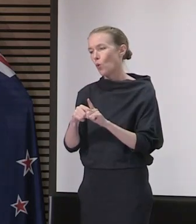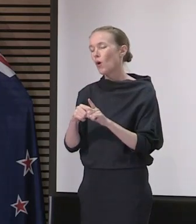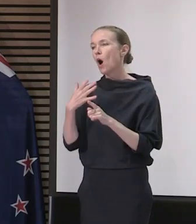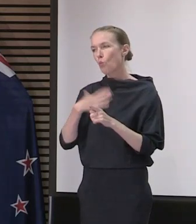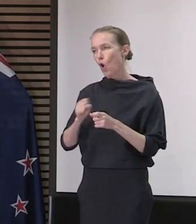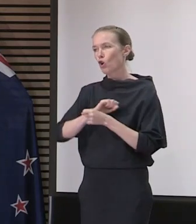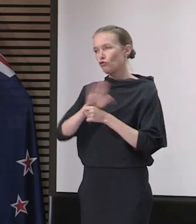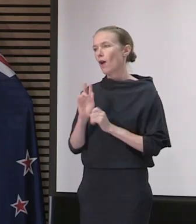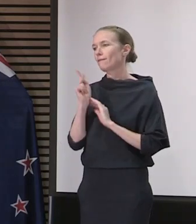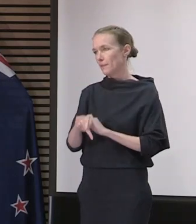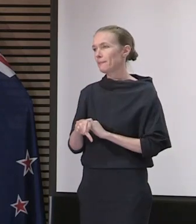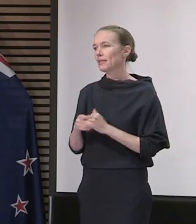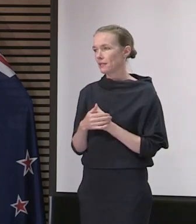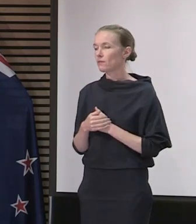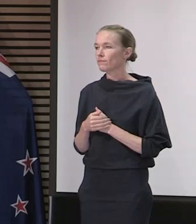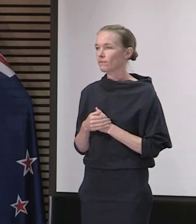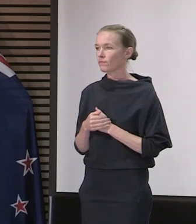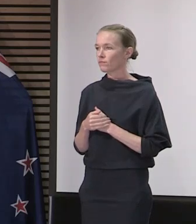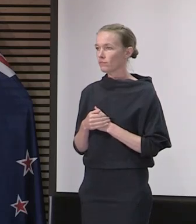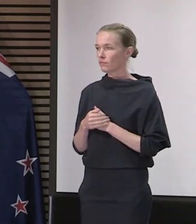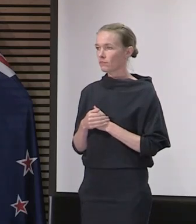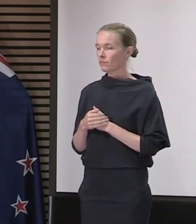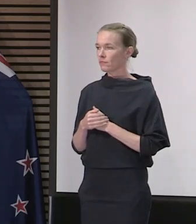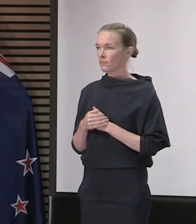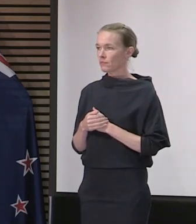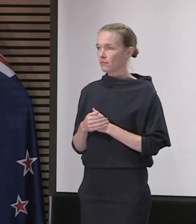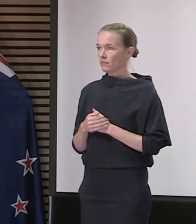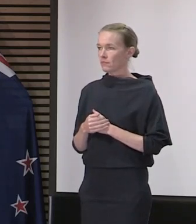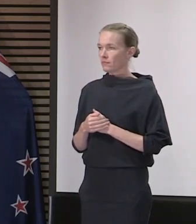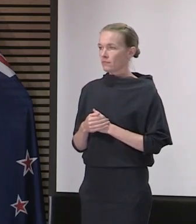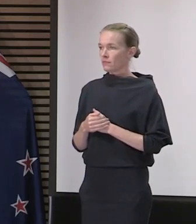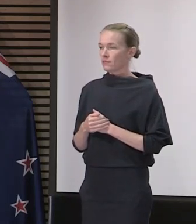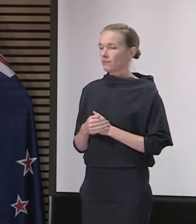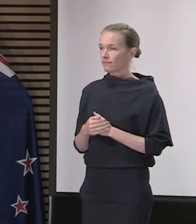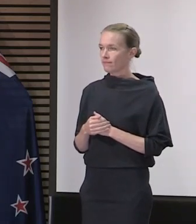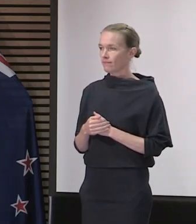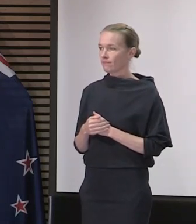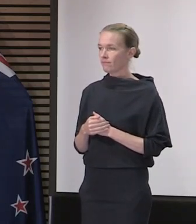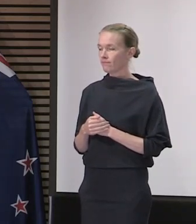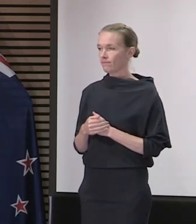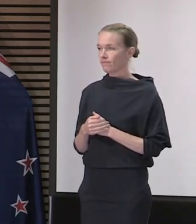sustain the advantage that we